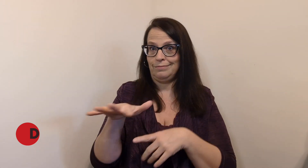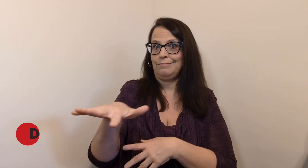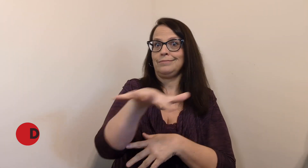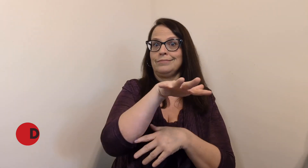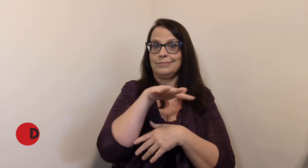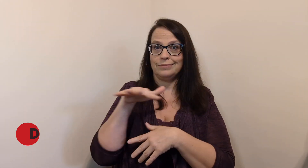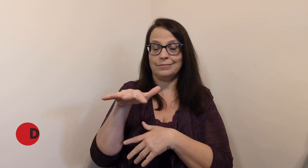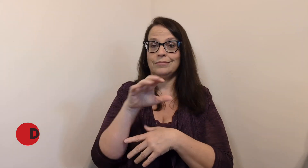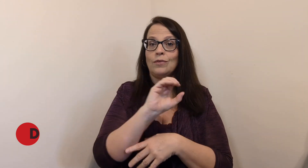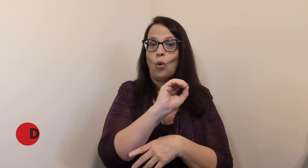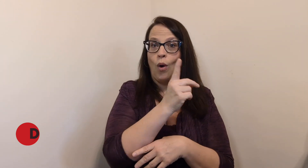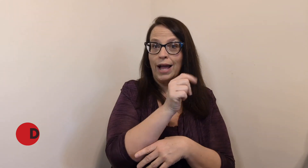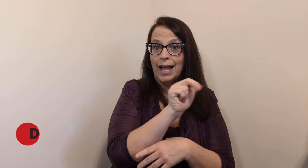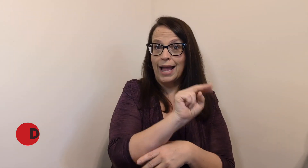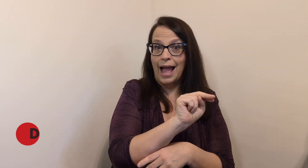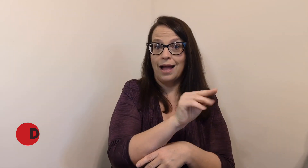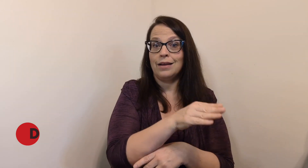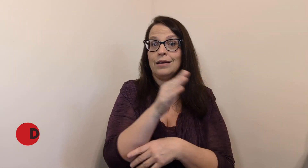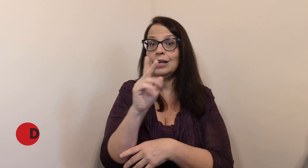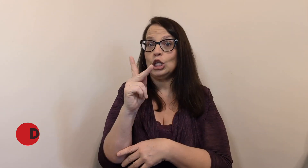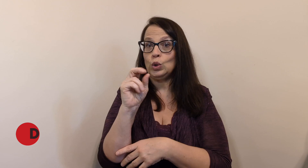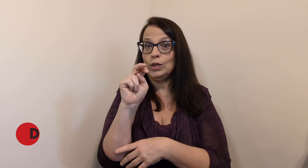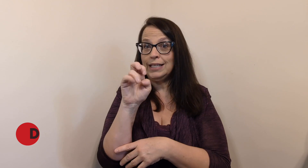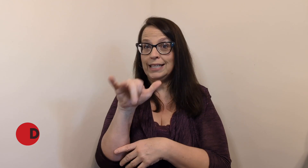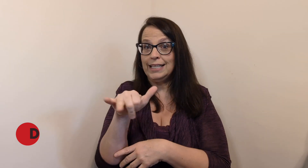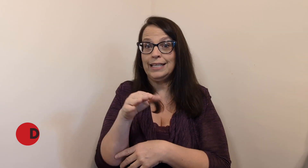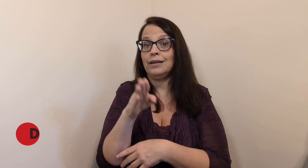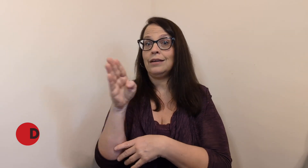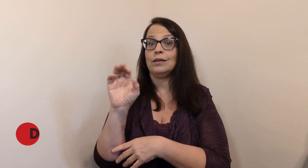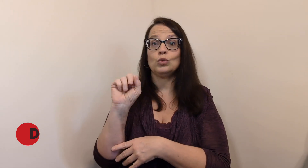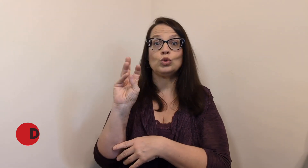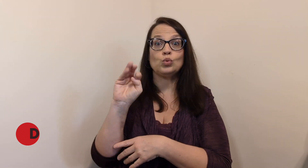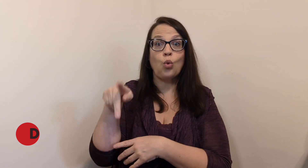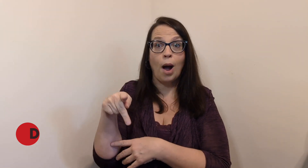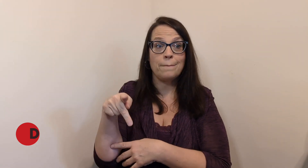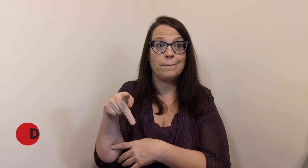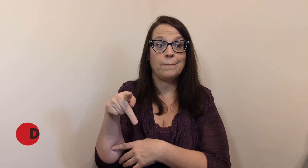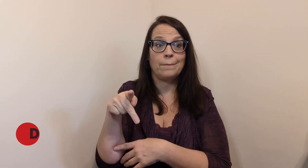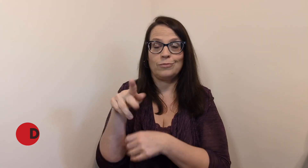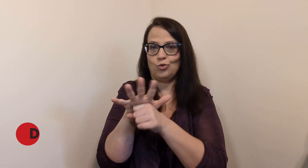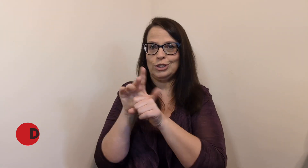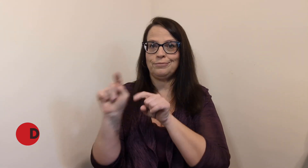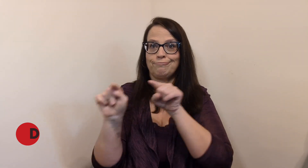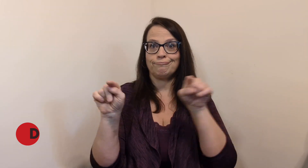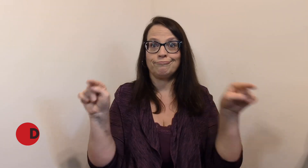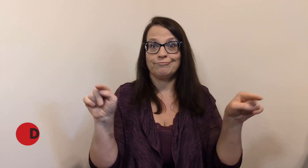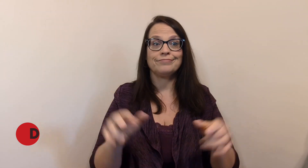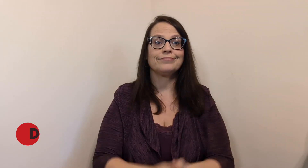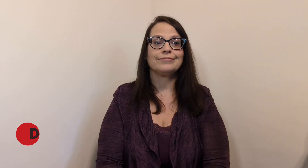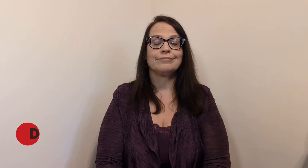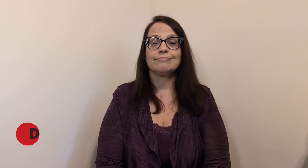and CODA families in the Okanagan, Kootenay, and Shuswap Regions.